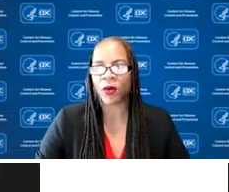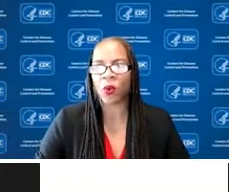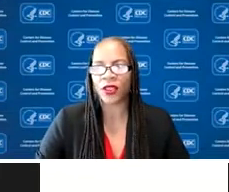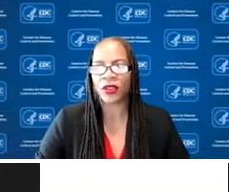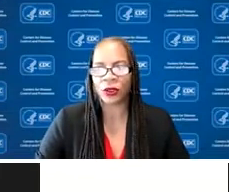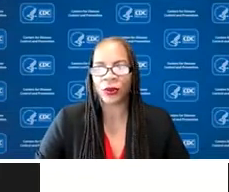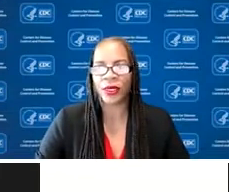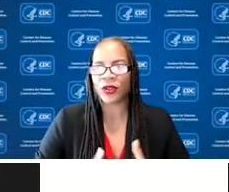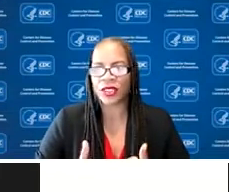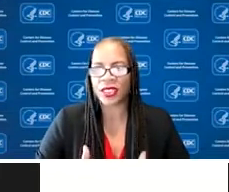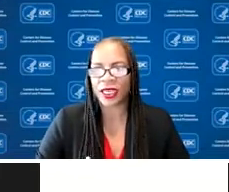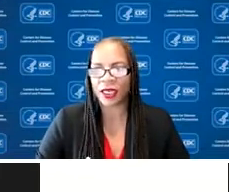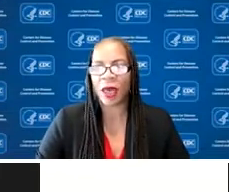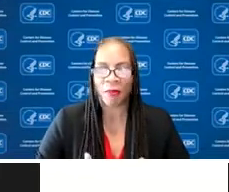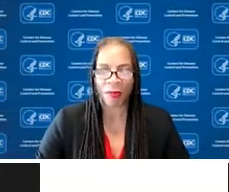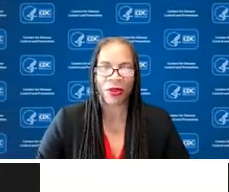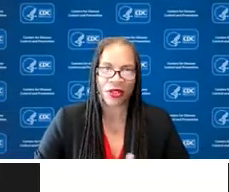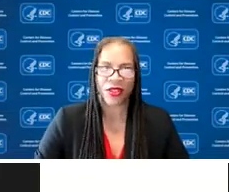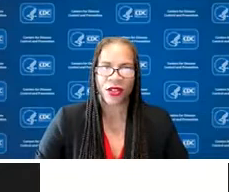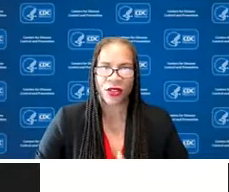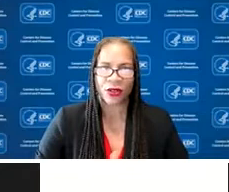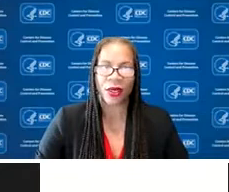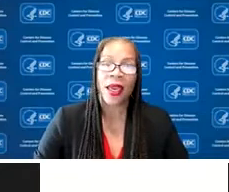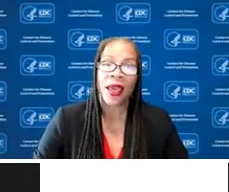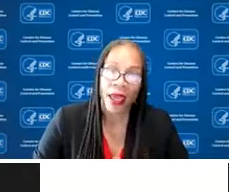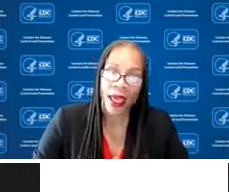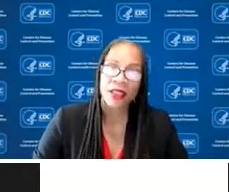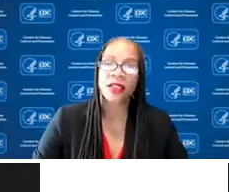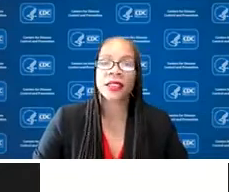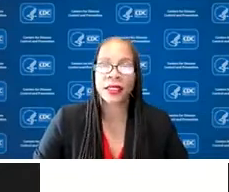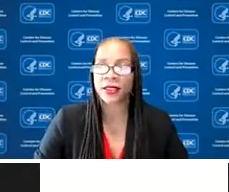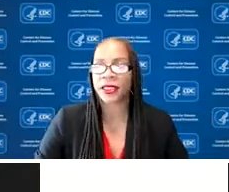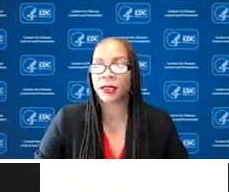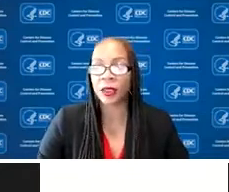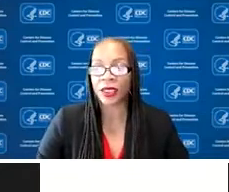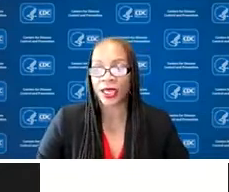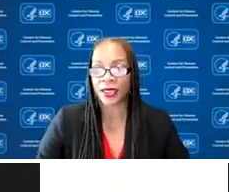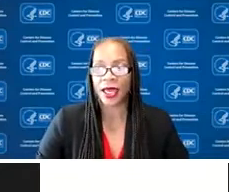what you and your team members are there to do and to clearly communicate that.